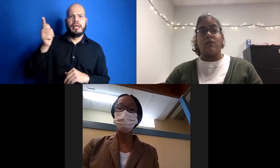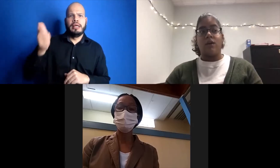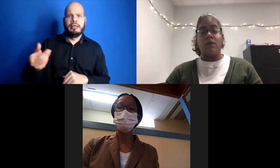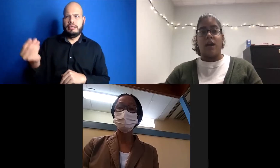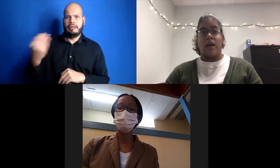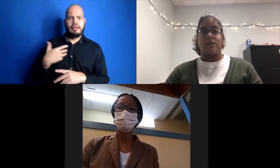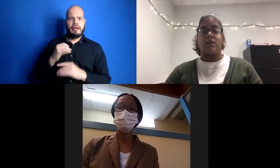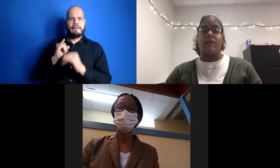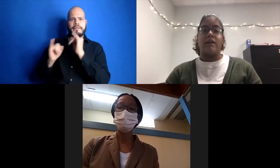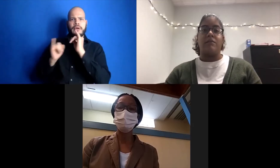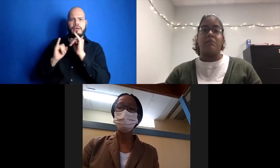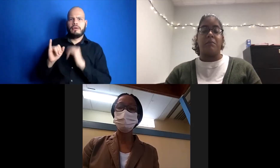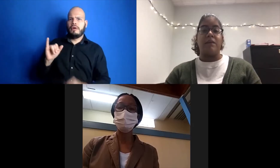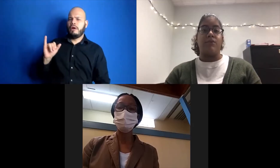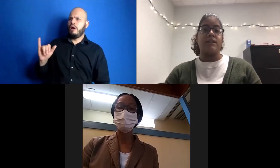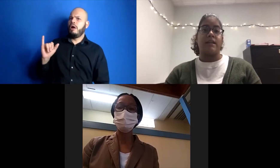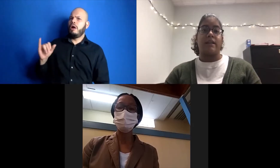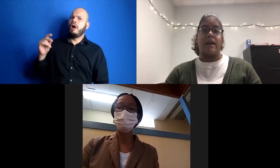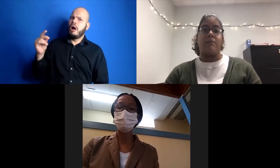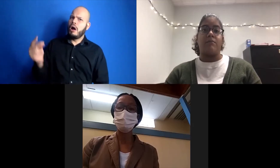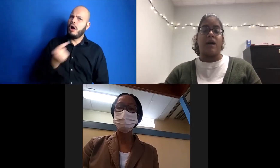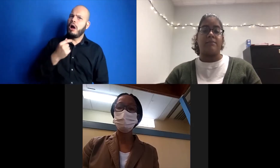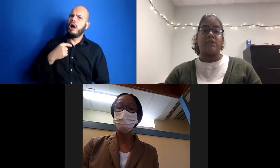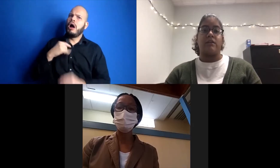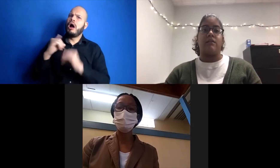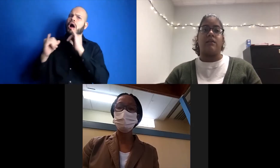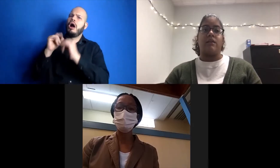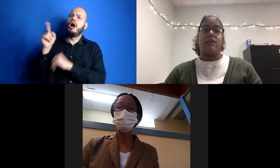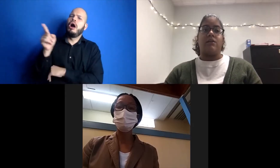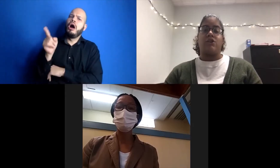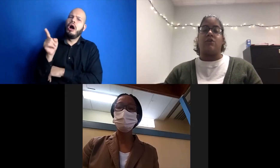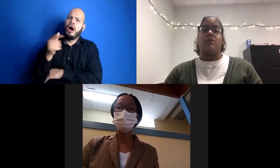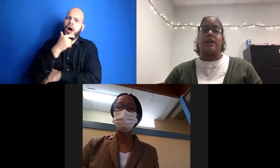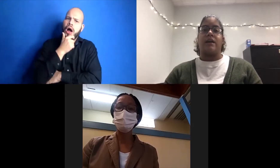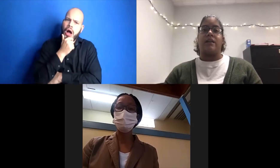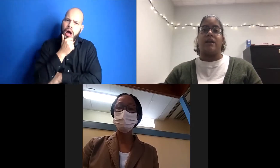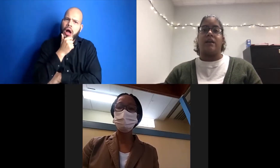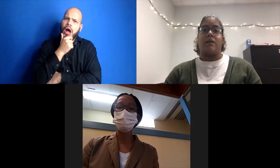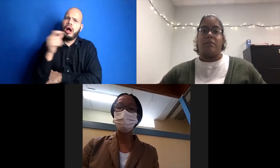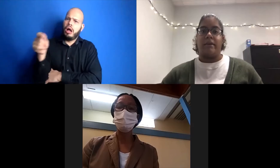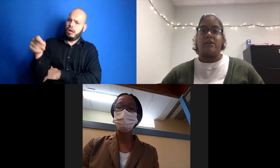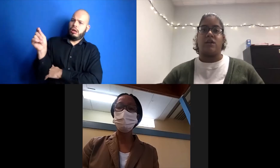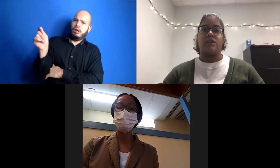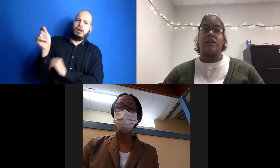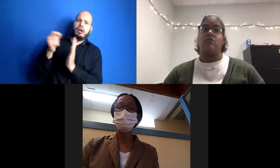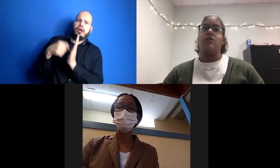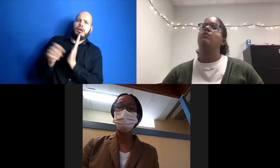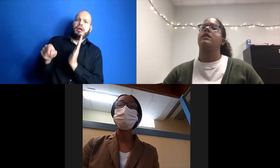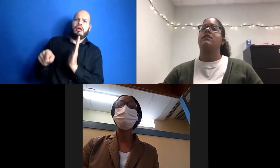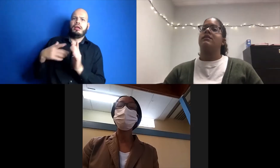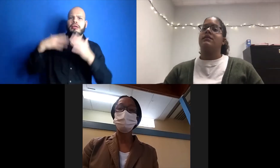okay so by me pressing that option shows that like I'm not being judged they don't know me